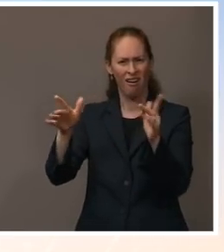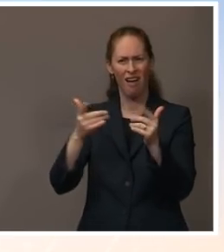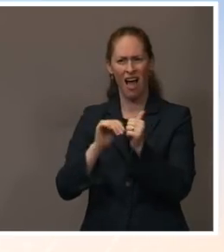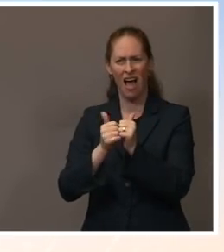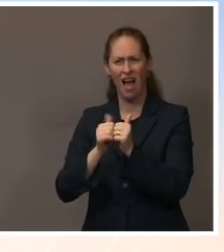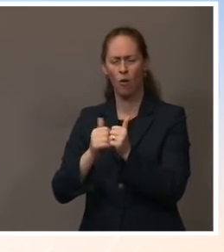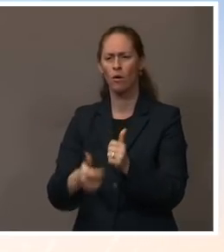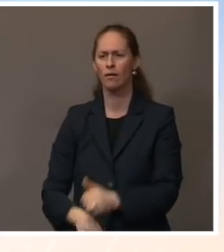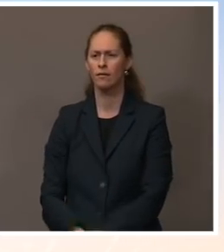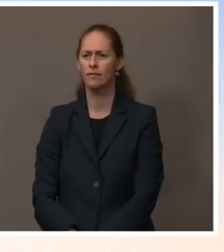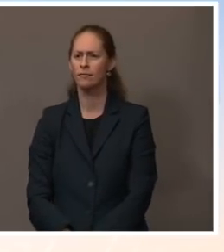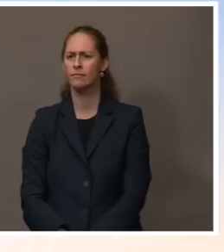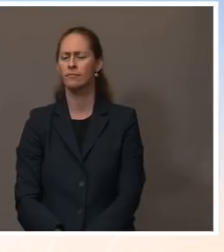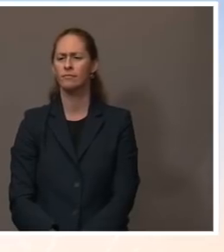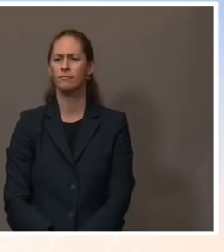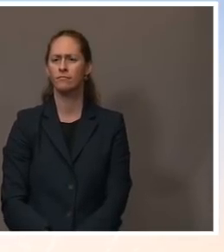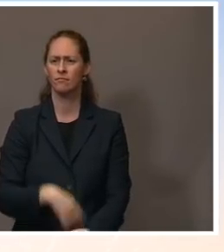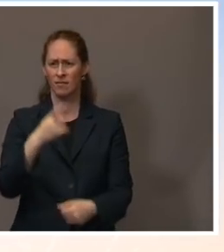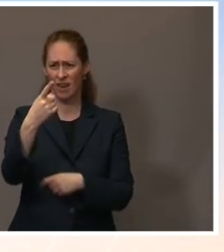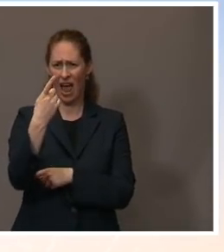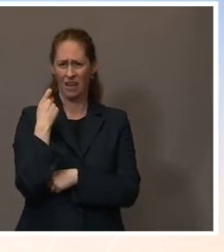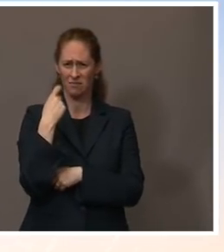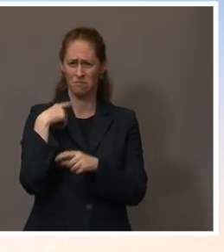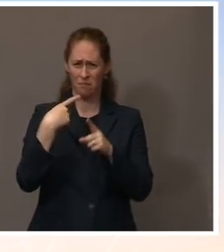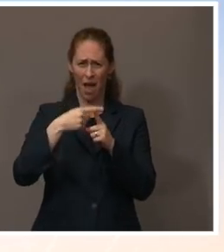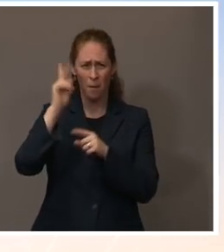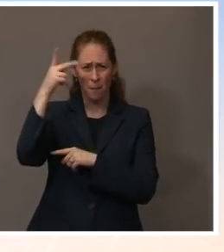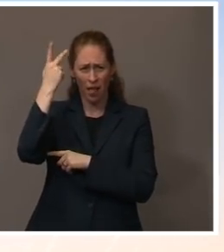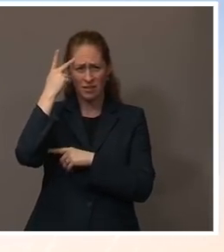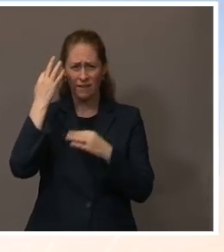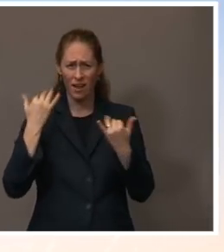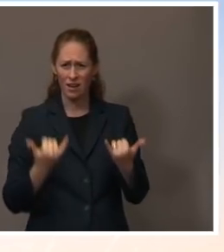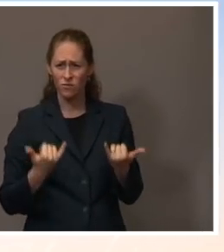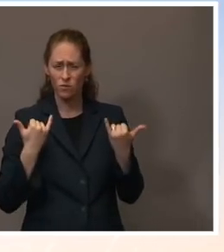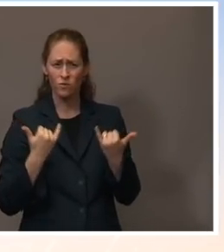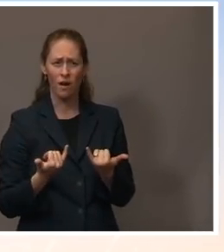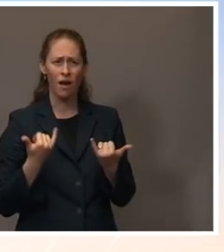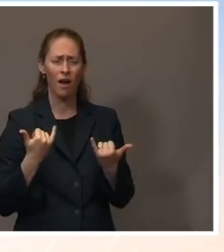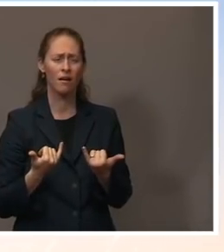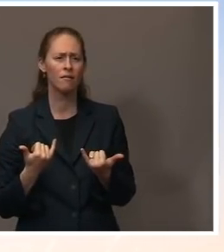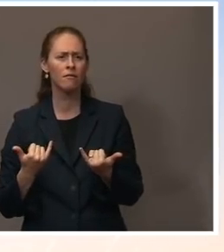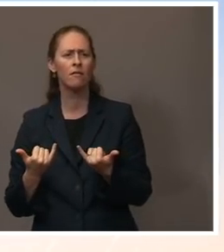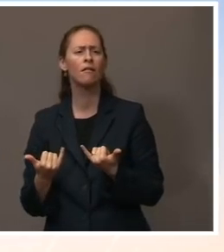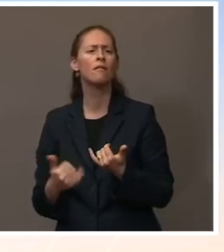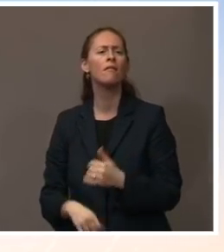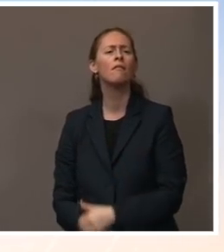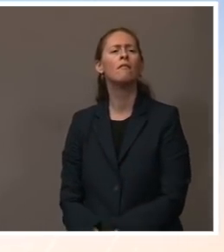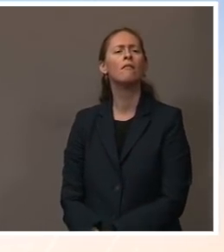The Press: The politics and, you know, this moment in time. Why do you believe that you have a chance